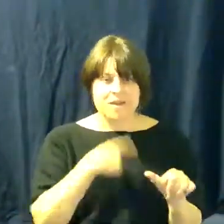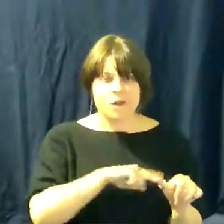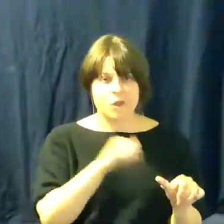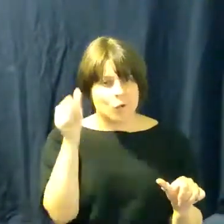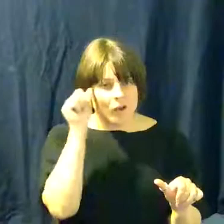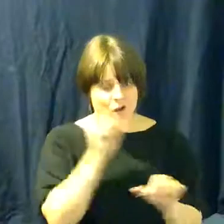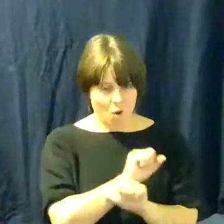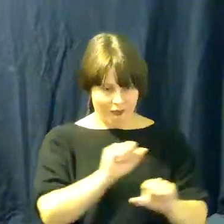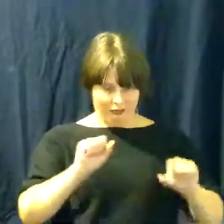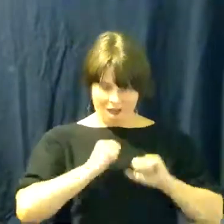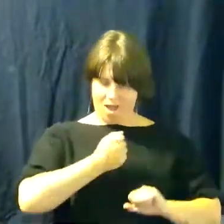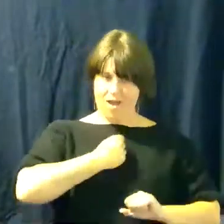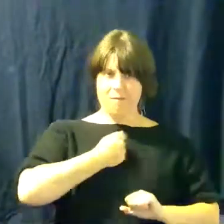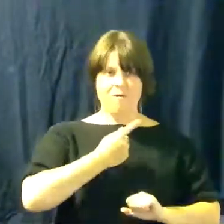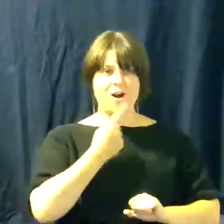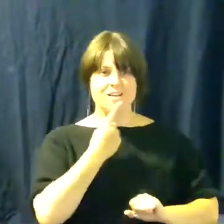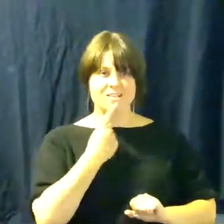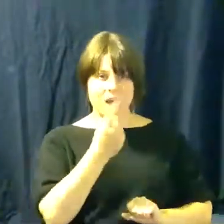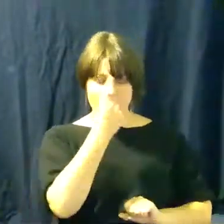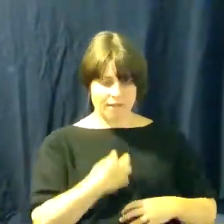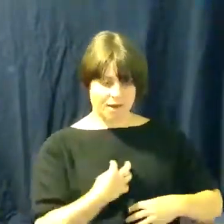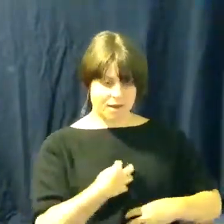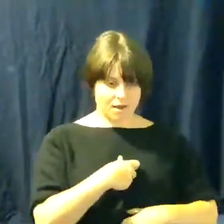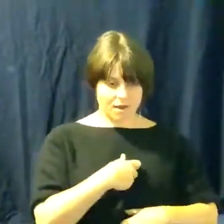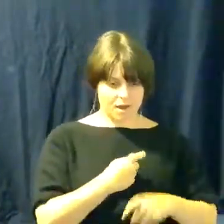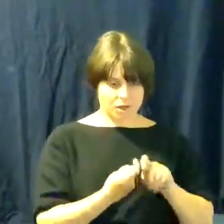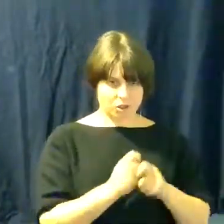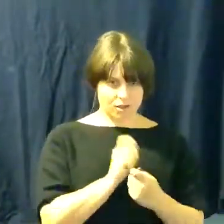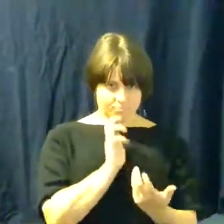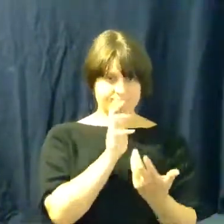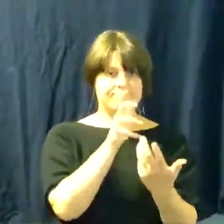styles because we do all have different communication skill skills and the about the